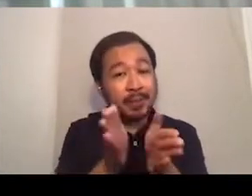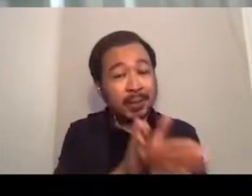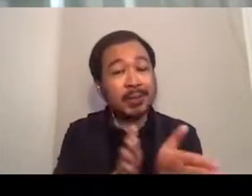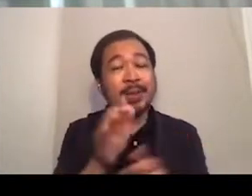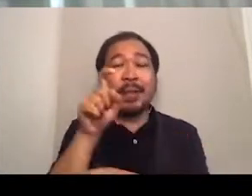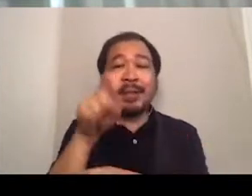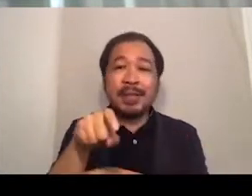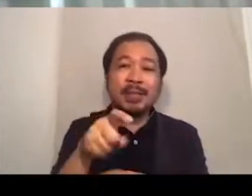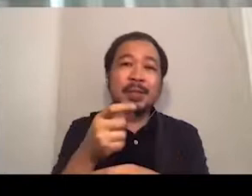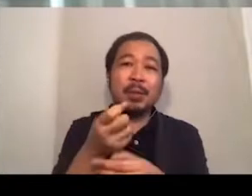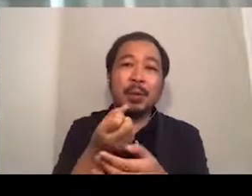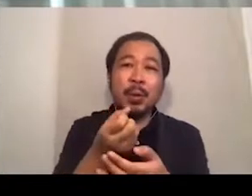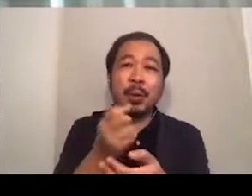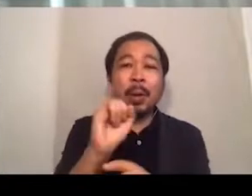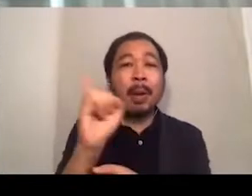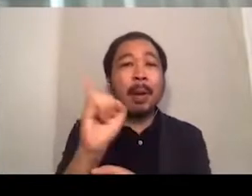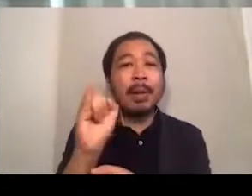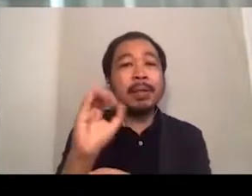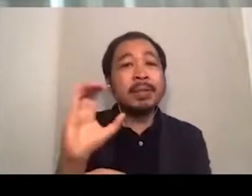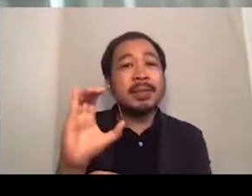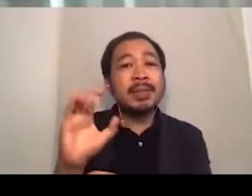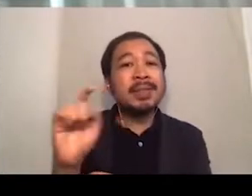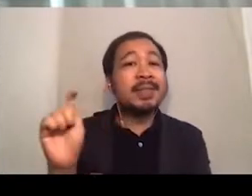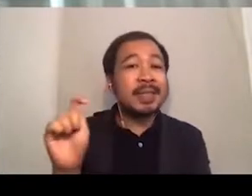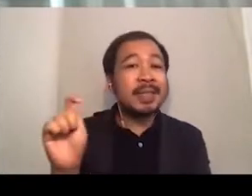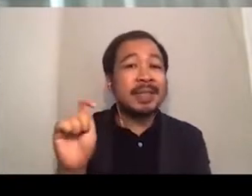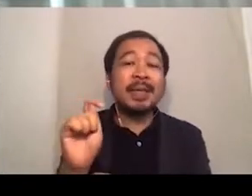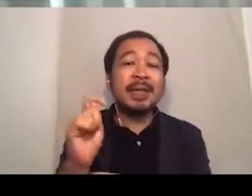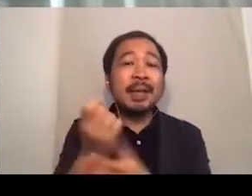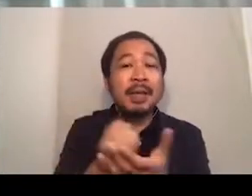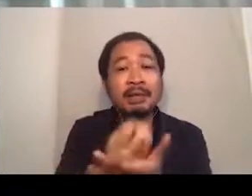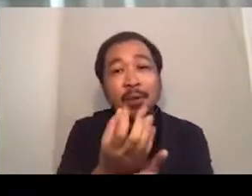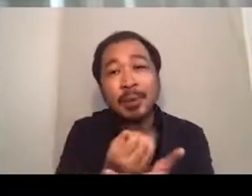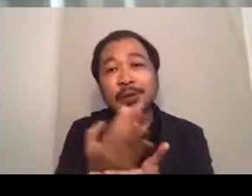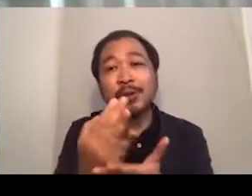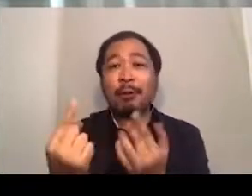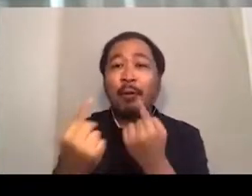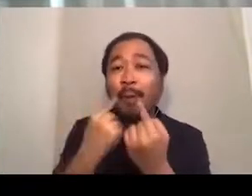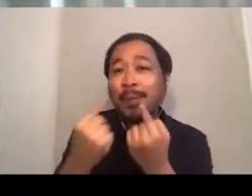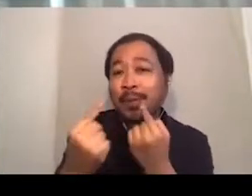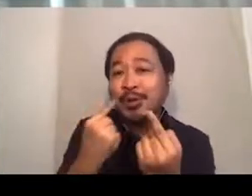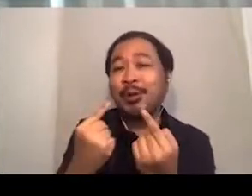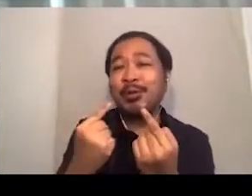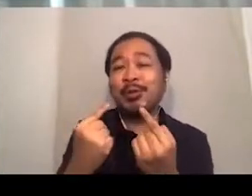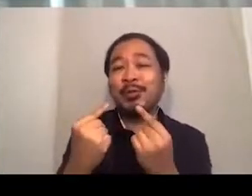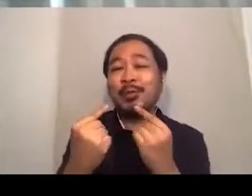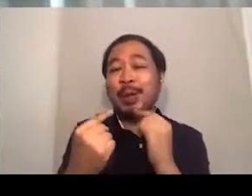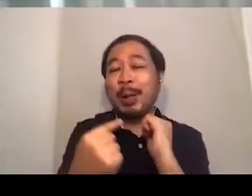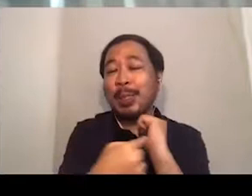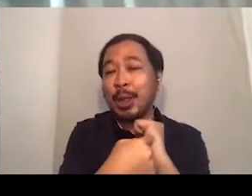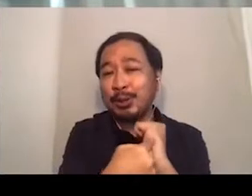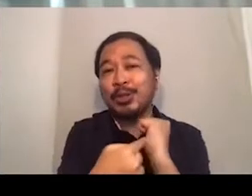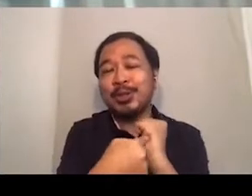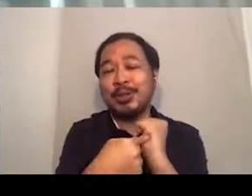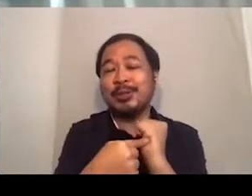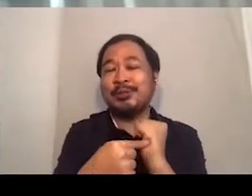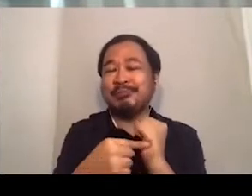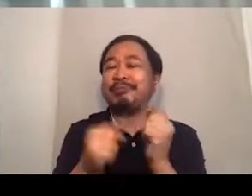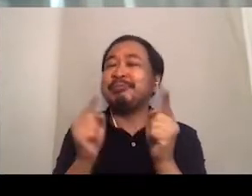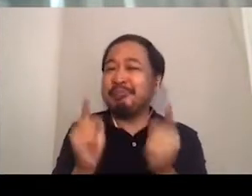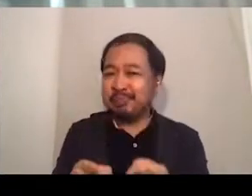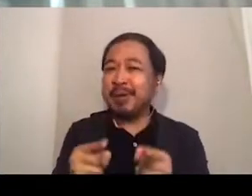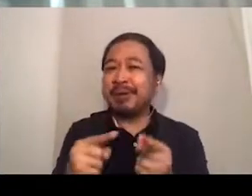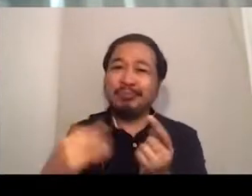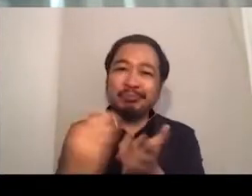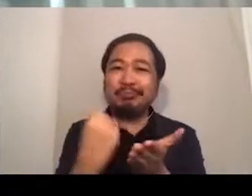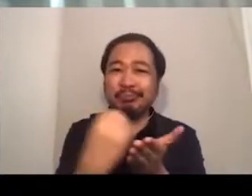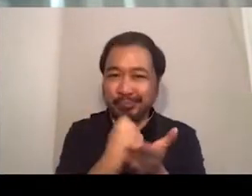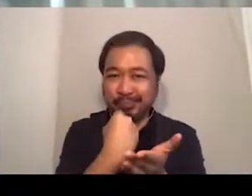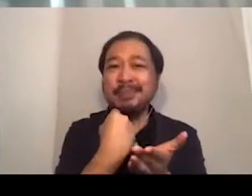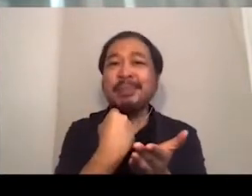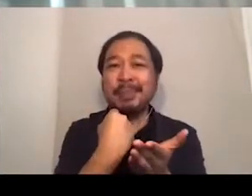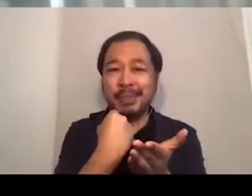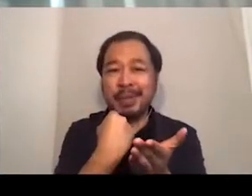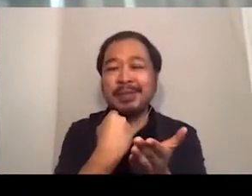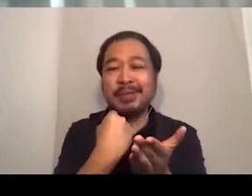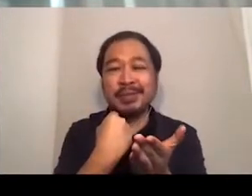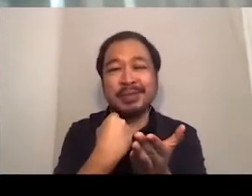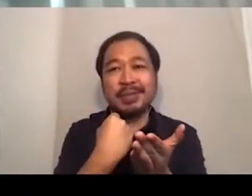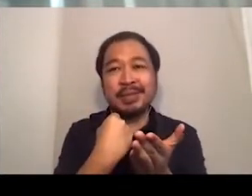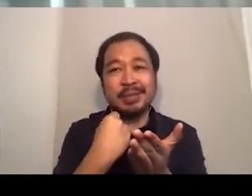experiencing social distancing. However, because of lack of accessibility,